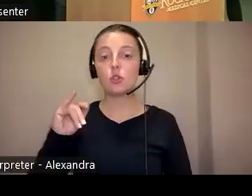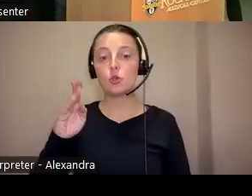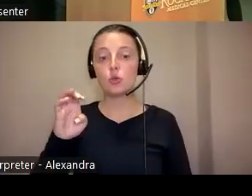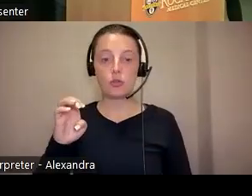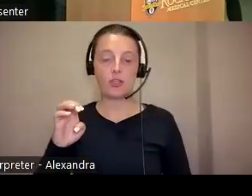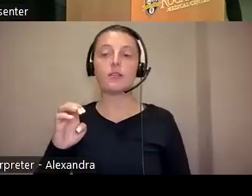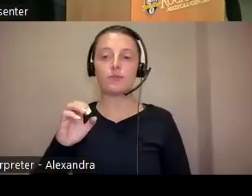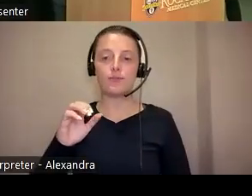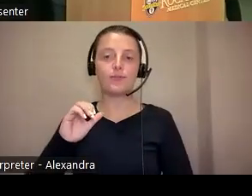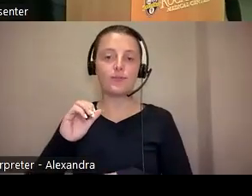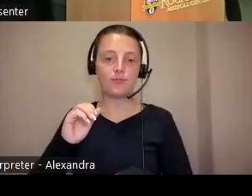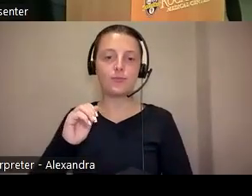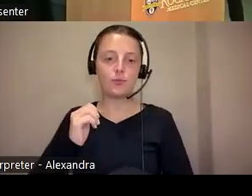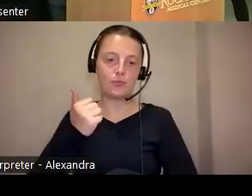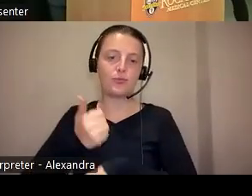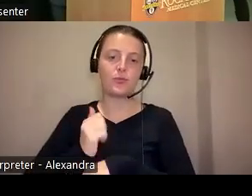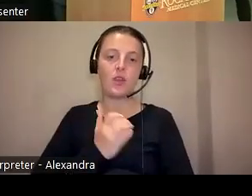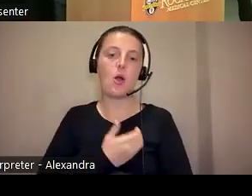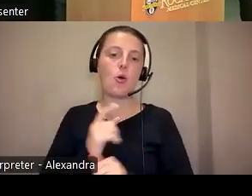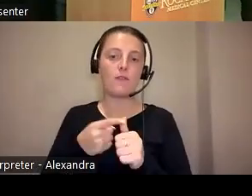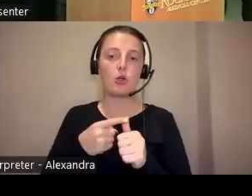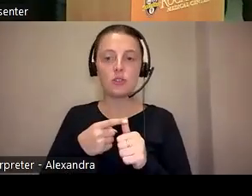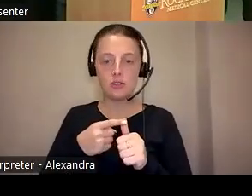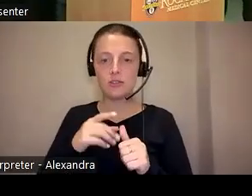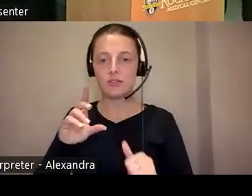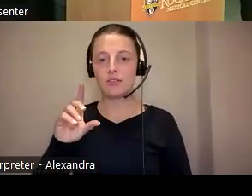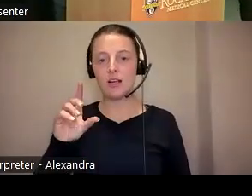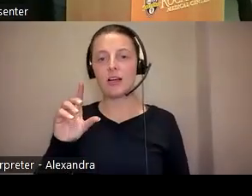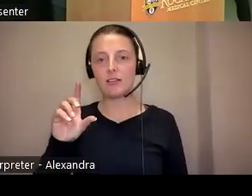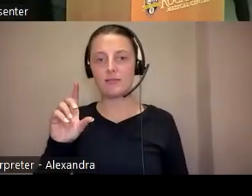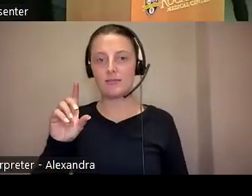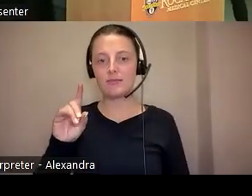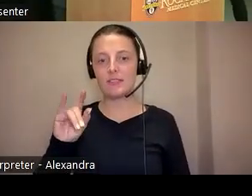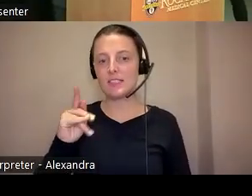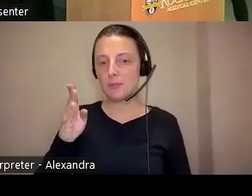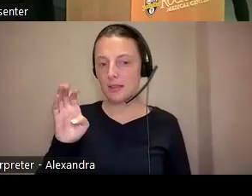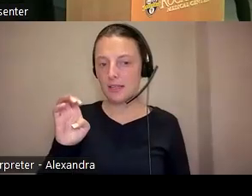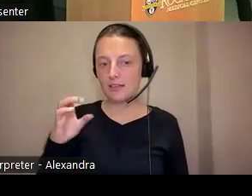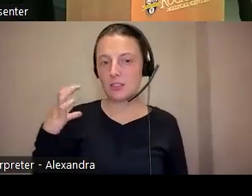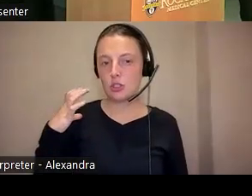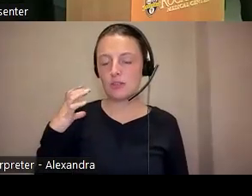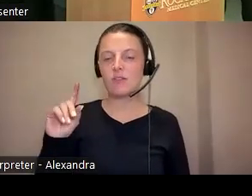So, what do we know? Um, our data is a little limited right now. Um Christy Stockwell reminds